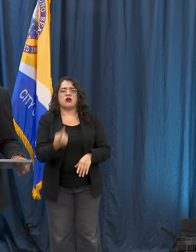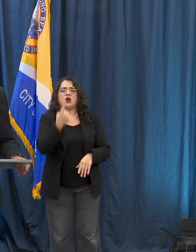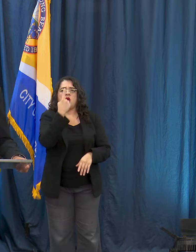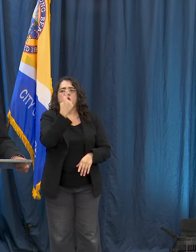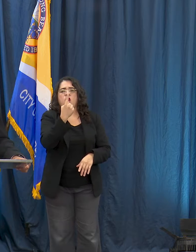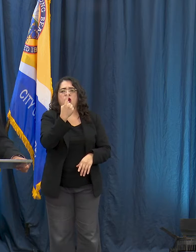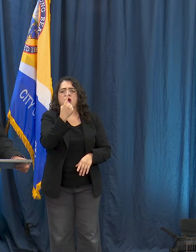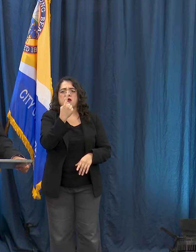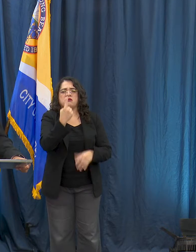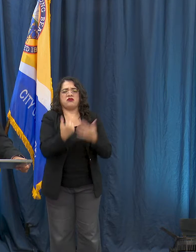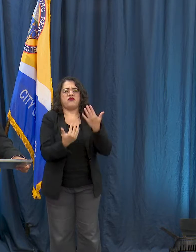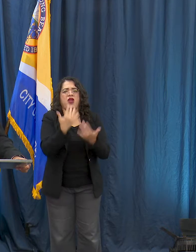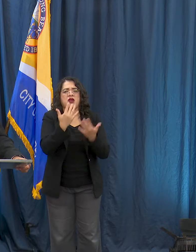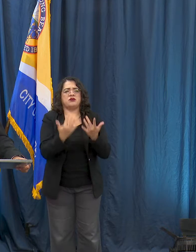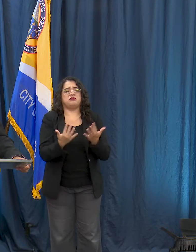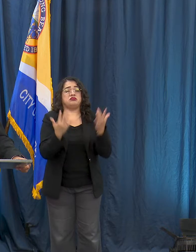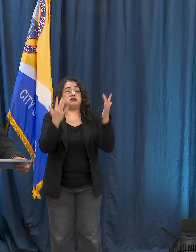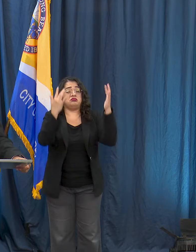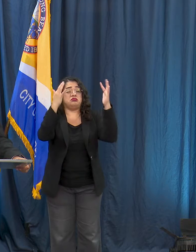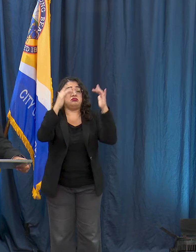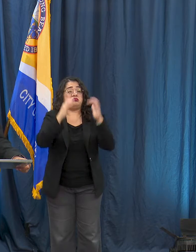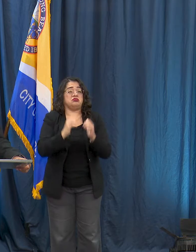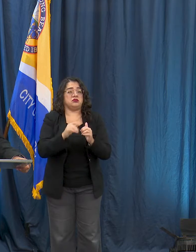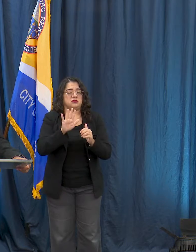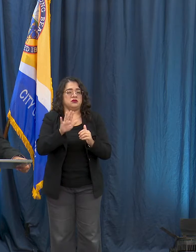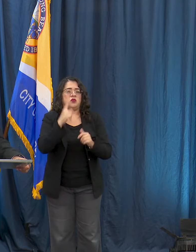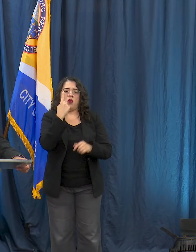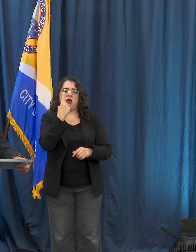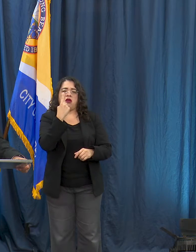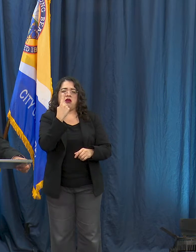affected a business. We also know that there were dozens